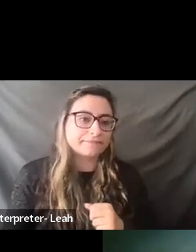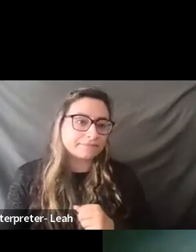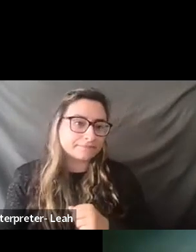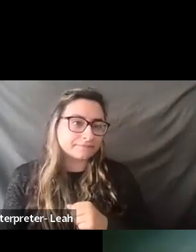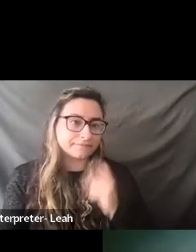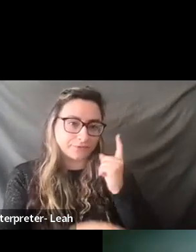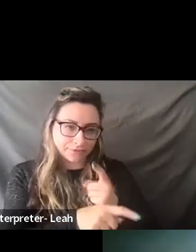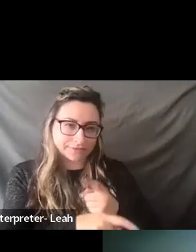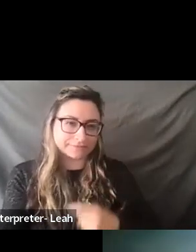Right.